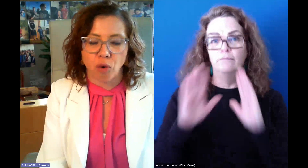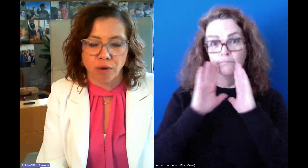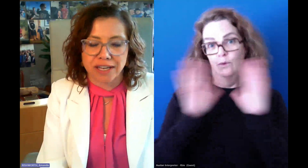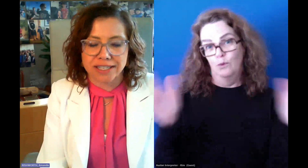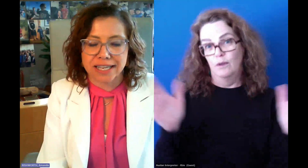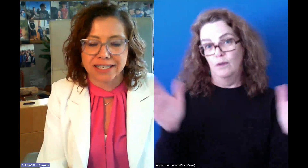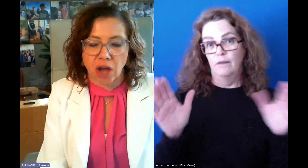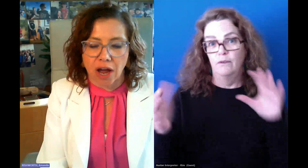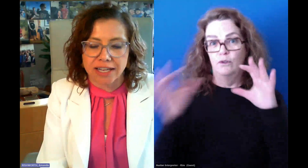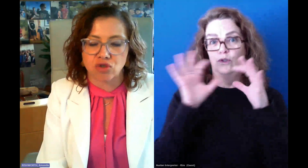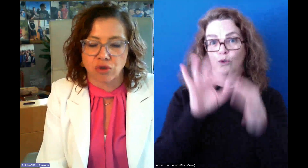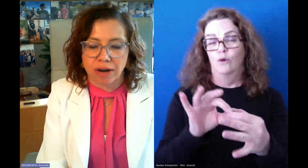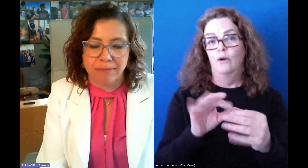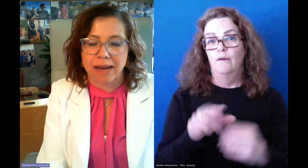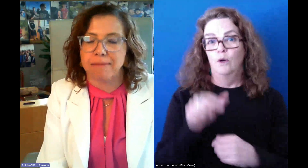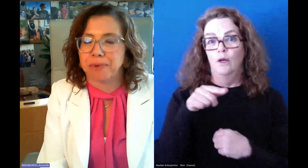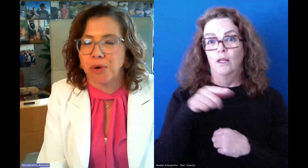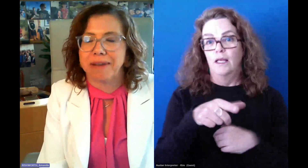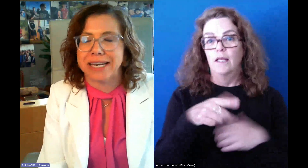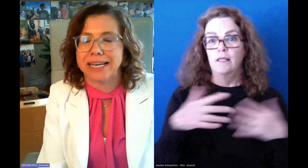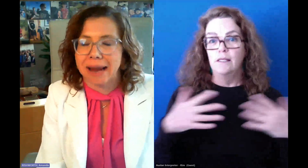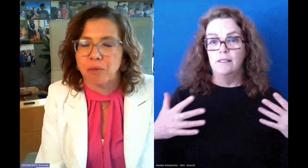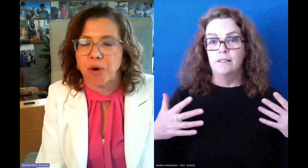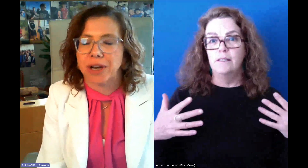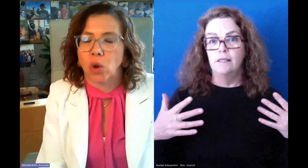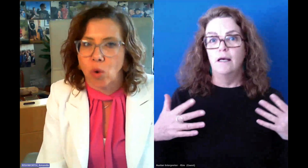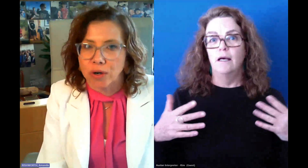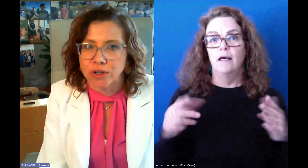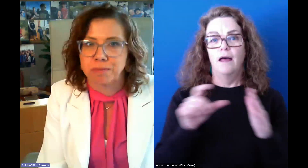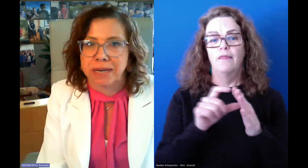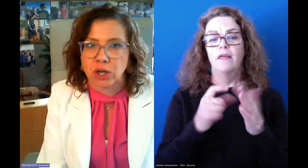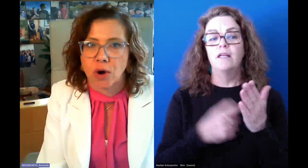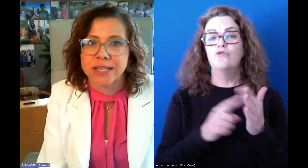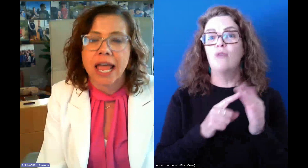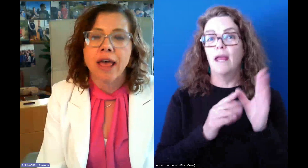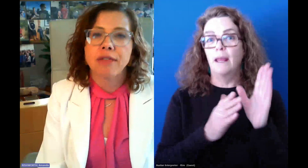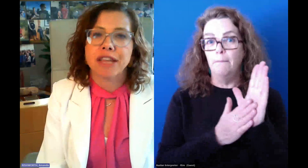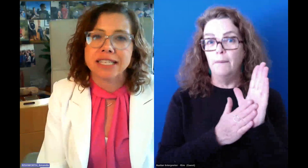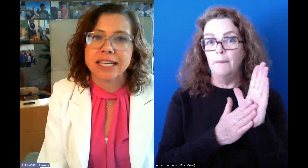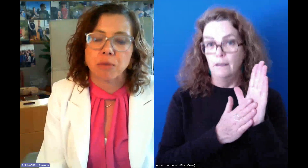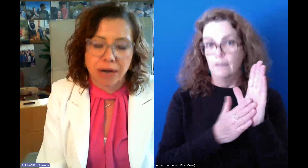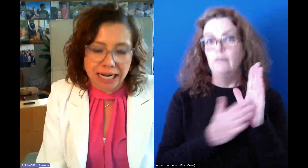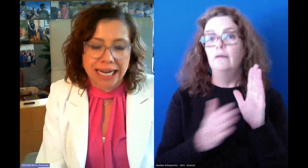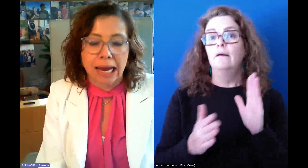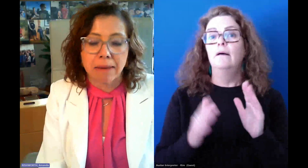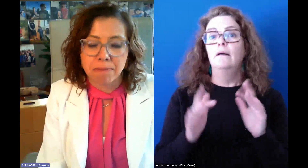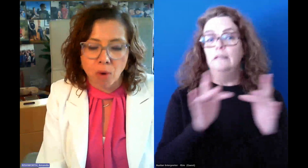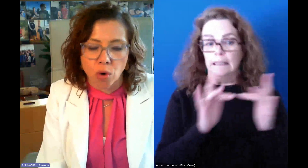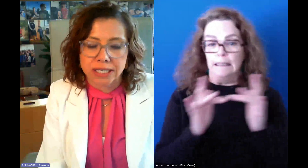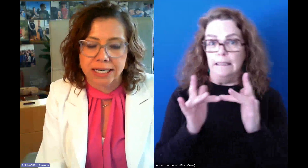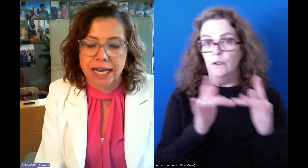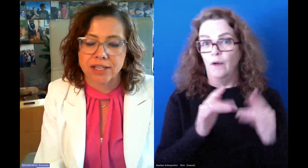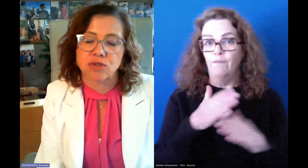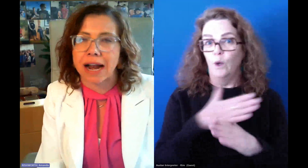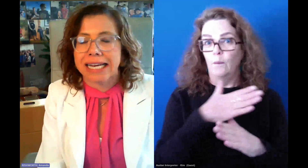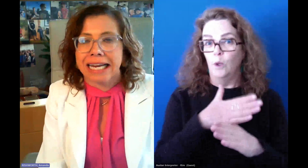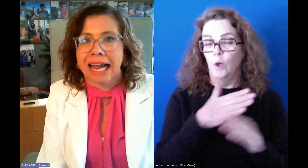for this CYDA's DREAM Employment Network launch because this is a really important Australian